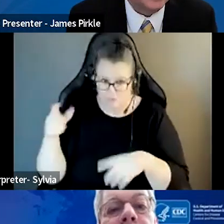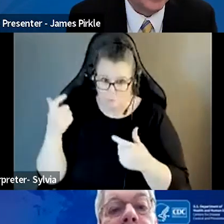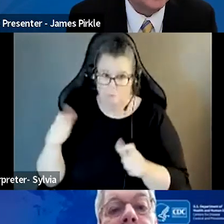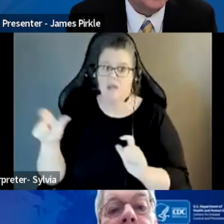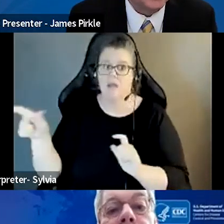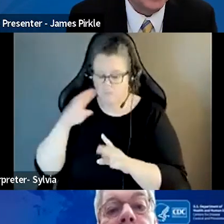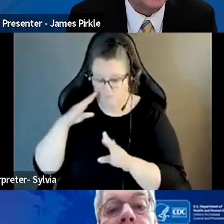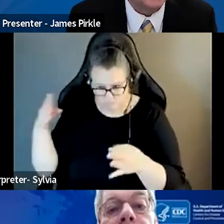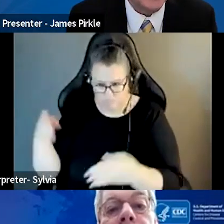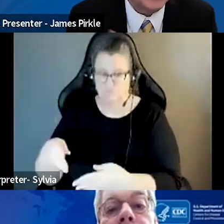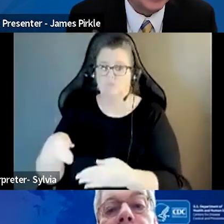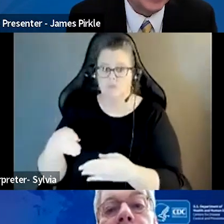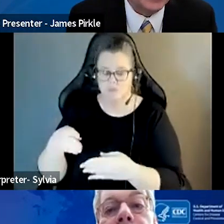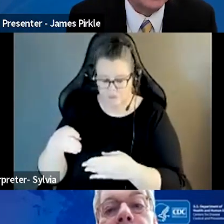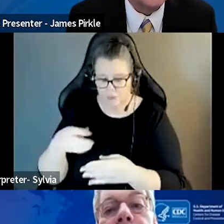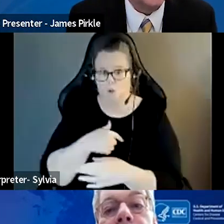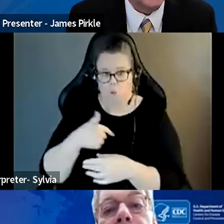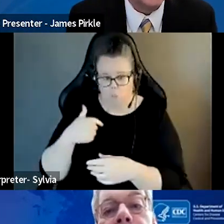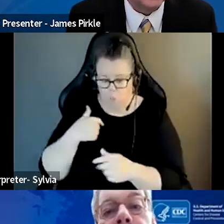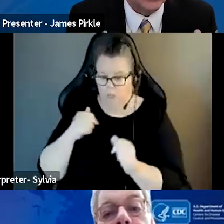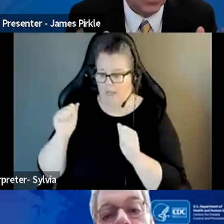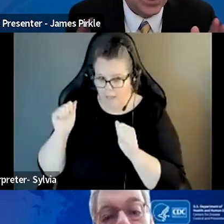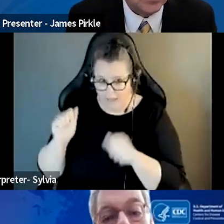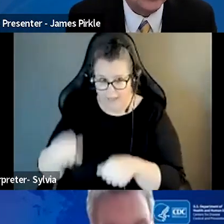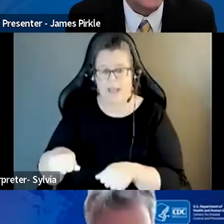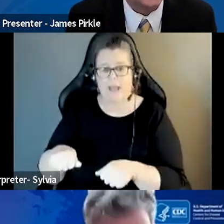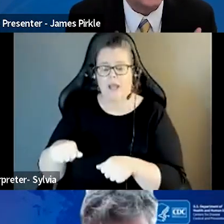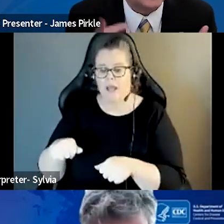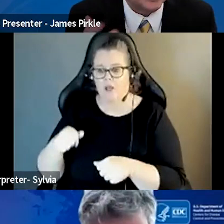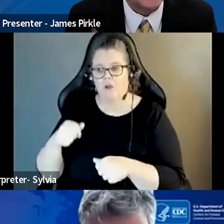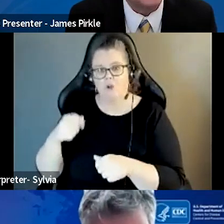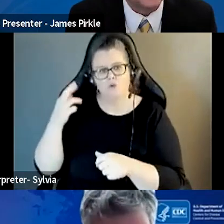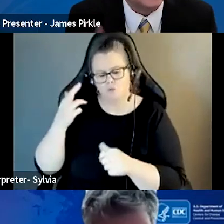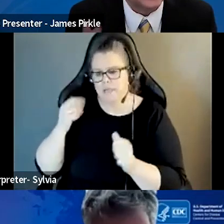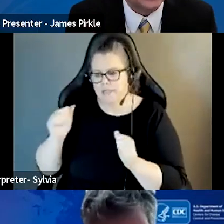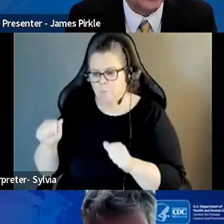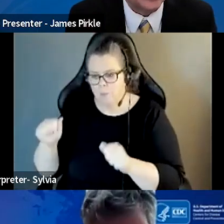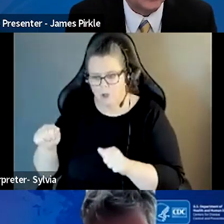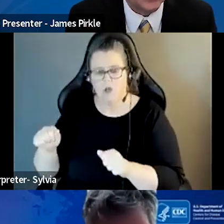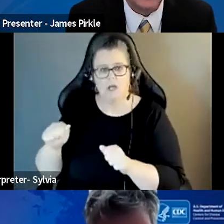to make sure that we have capacity to be able to do a reasonable sampling despite variants when they're coming along.